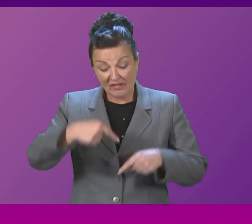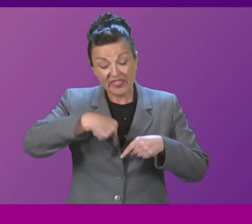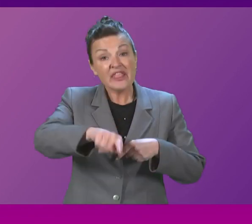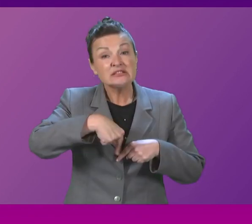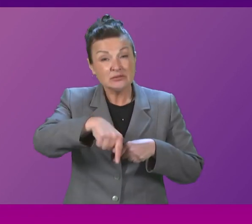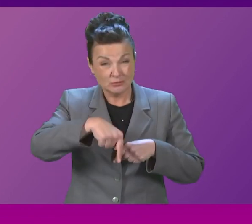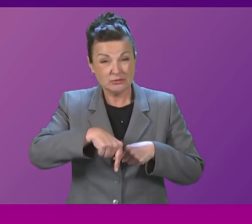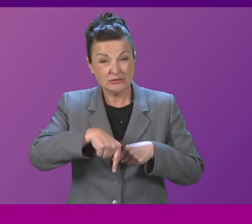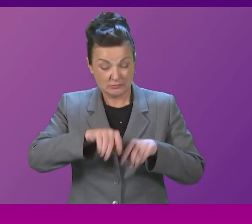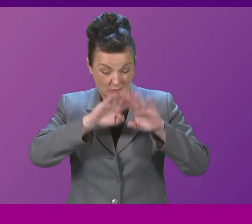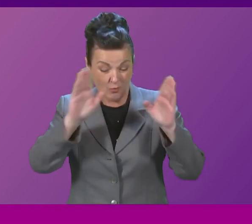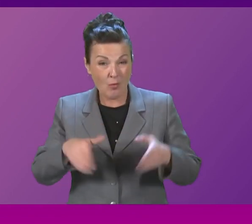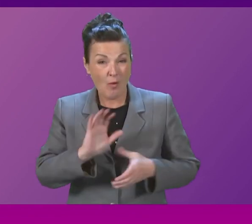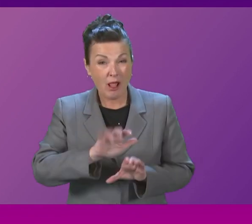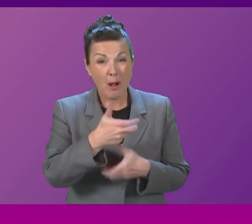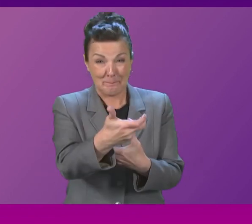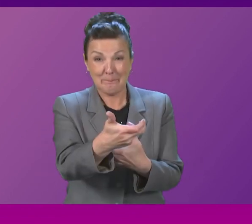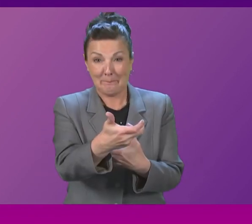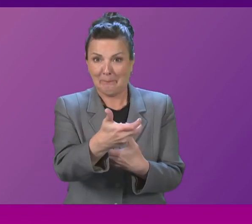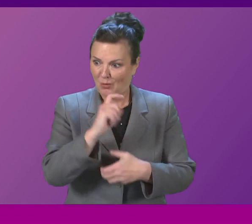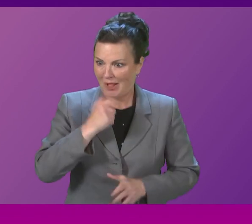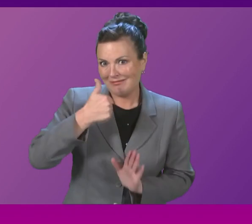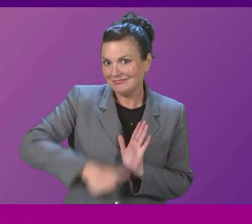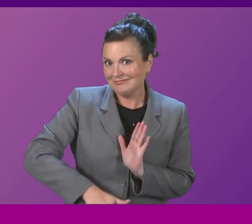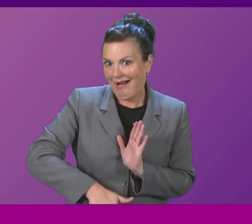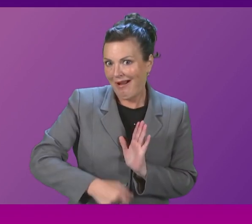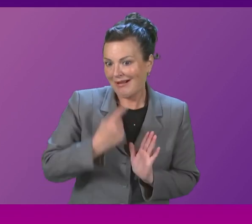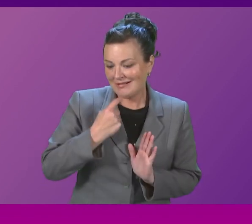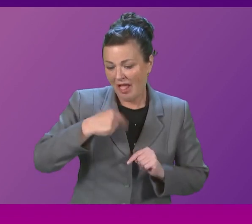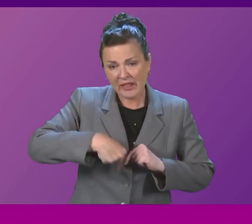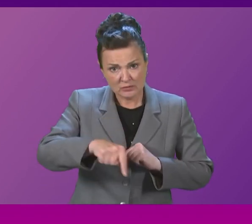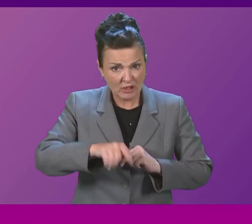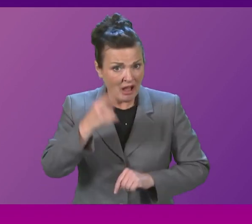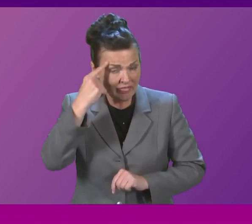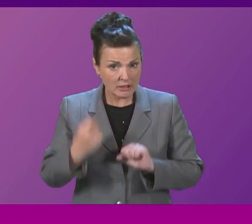Qatar, I think that it is a really important moment for all of us, regardless of party